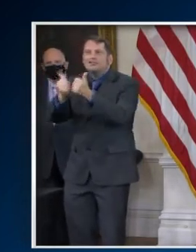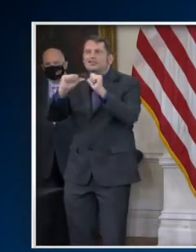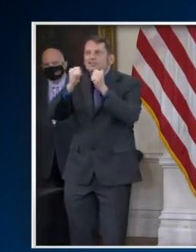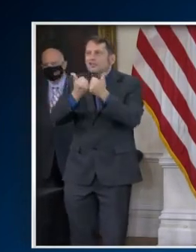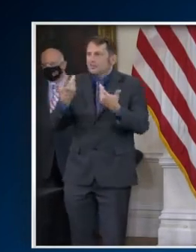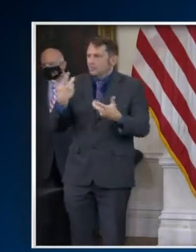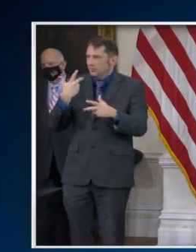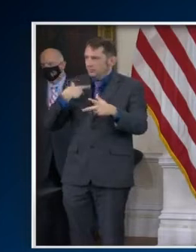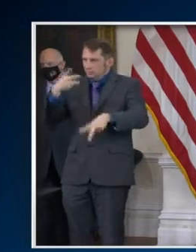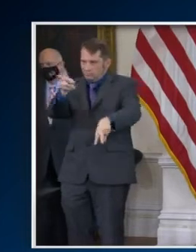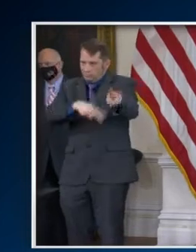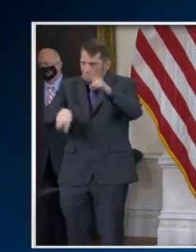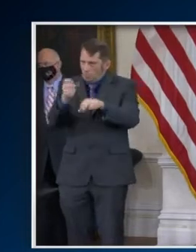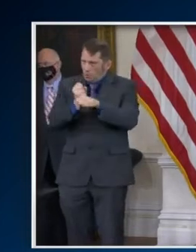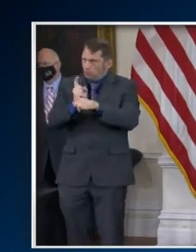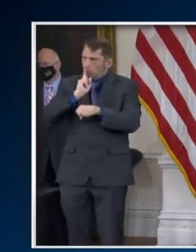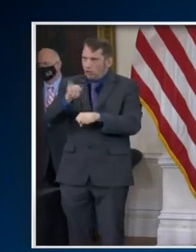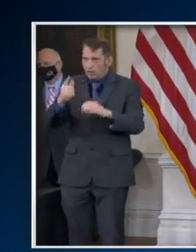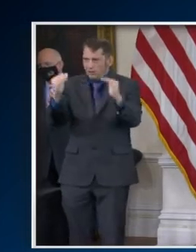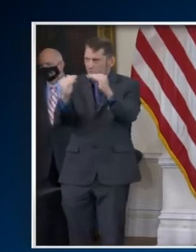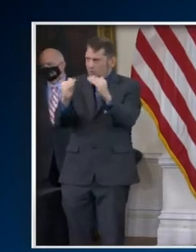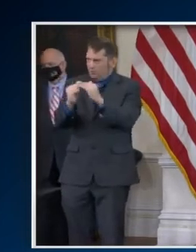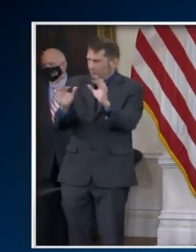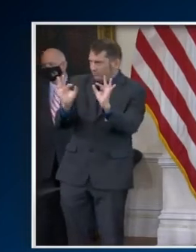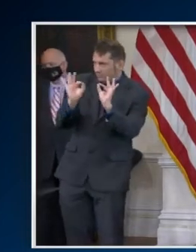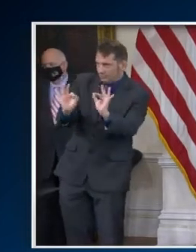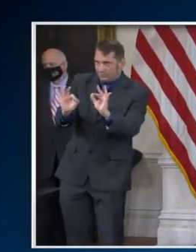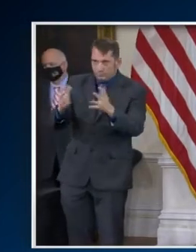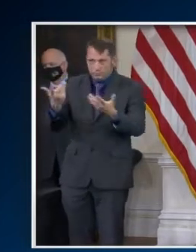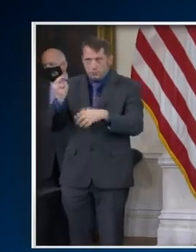COOPERATION AND EFFORTS TOWARD EQUITY AND EQUALITY, OUR